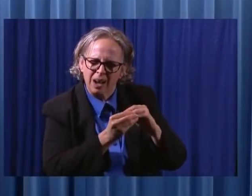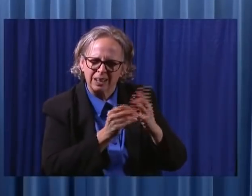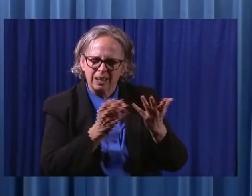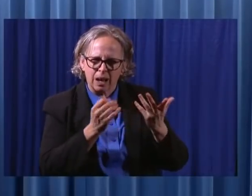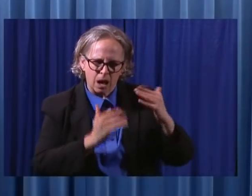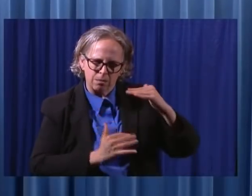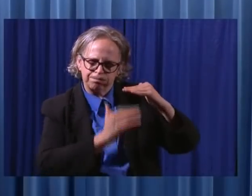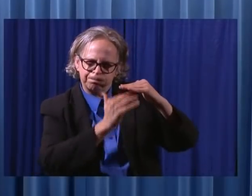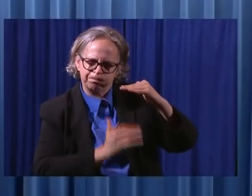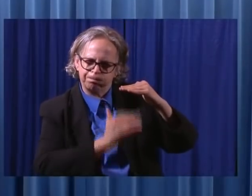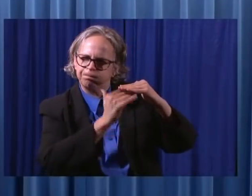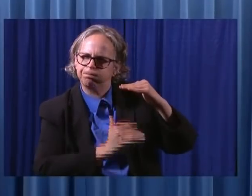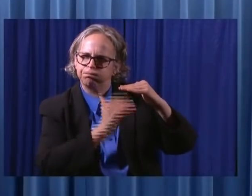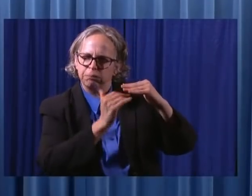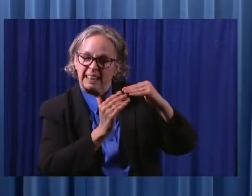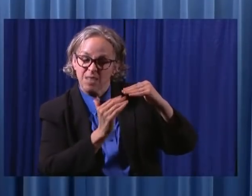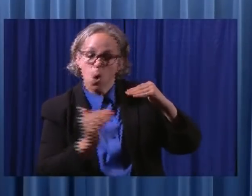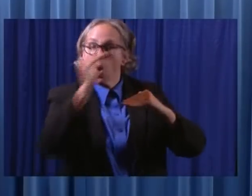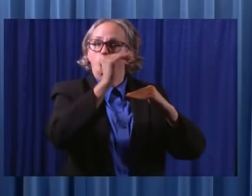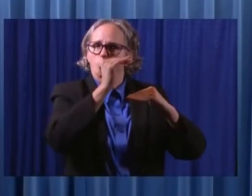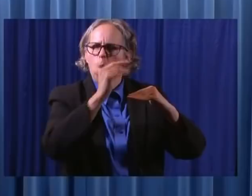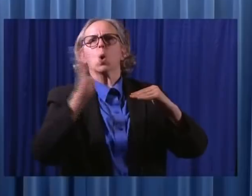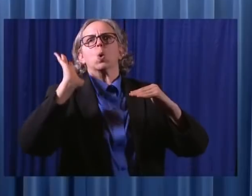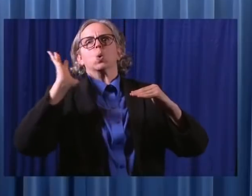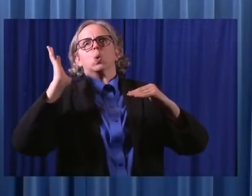ARE TAKING INTO ACCOUNT OF THE POPULATION OF A COUNTY WHEN MONITORING CASE INCREASES.